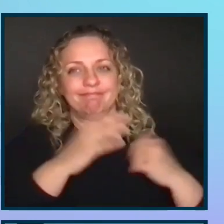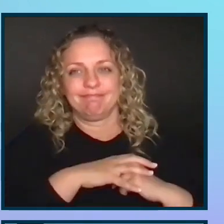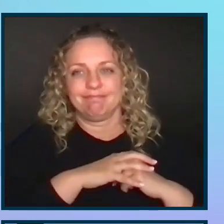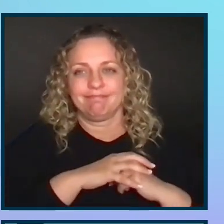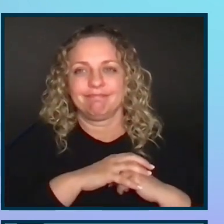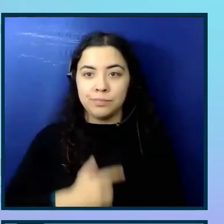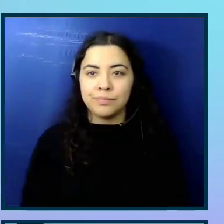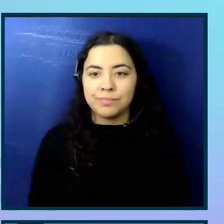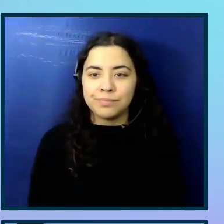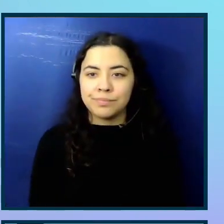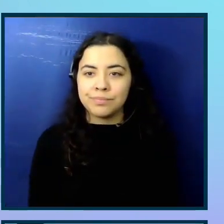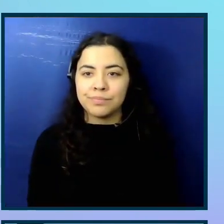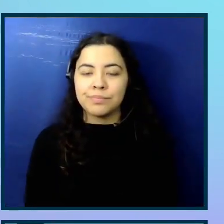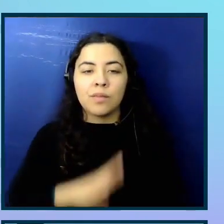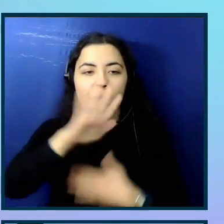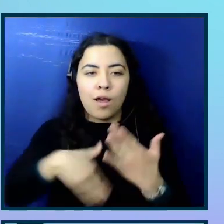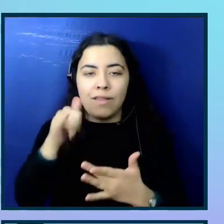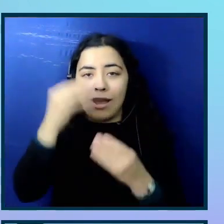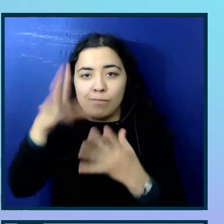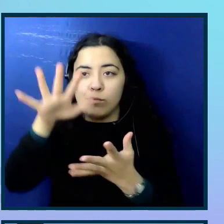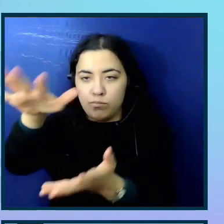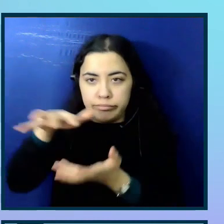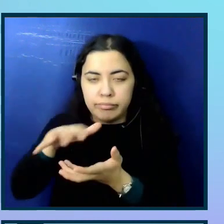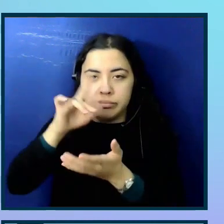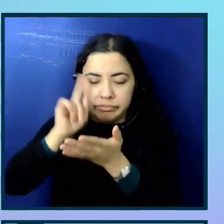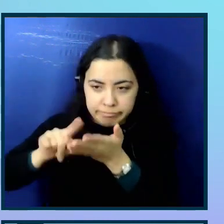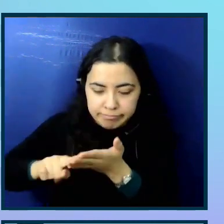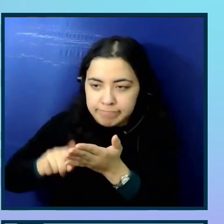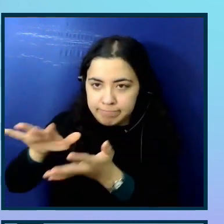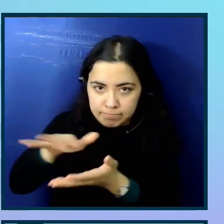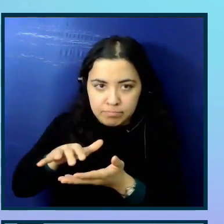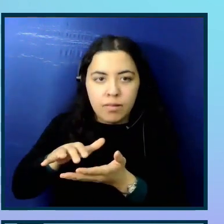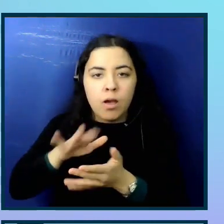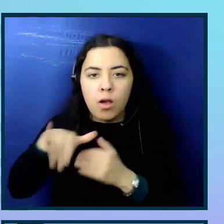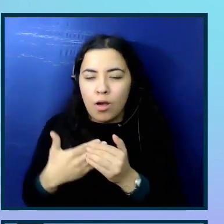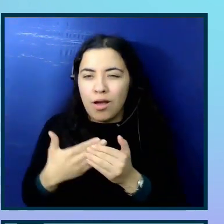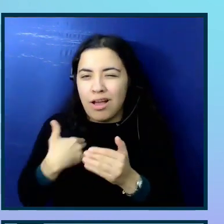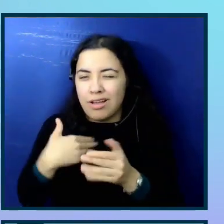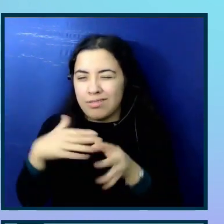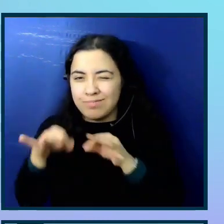We took equation, and in a lot more, I'm just showing you some of the things that we did for the issue of color. We did the same kinds of activities